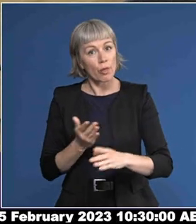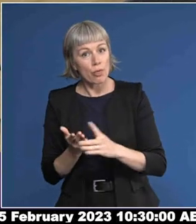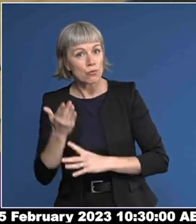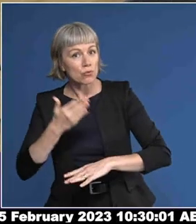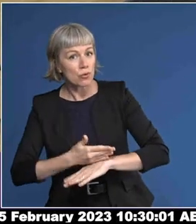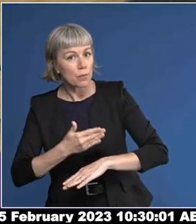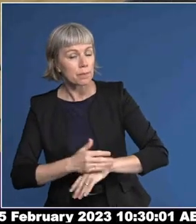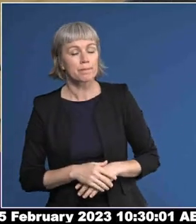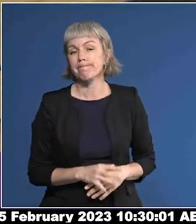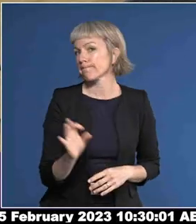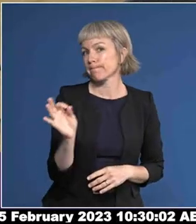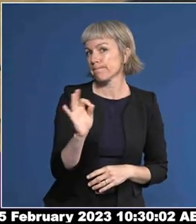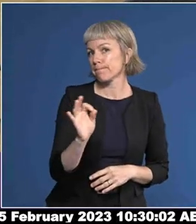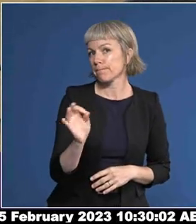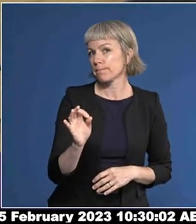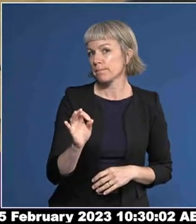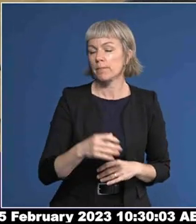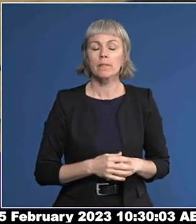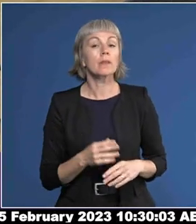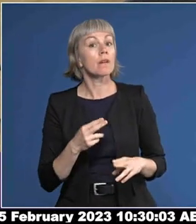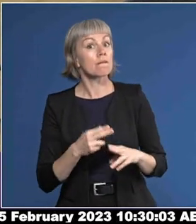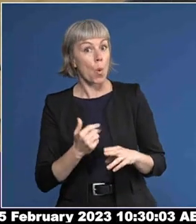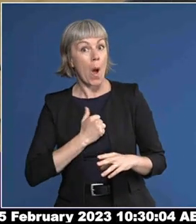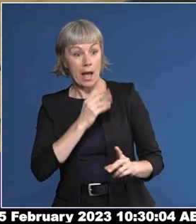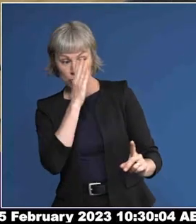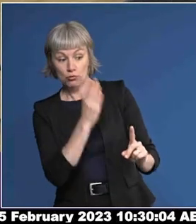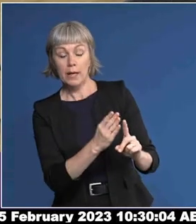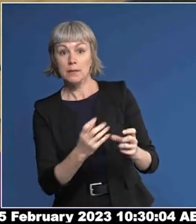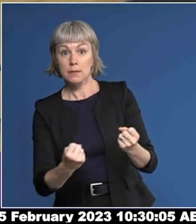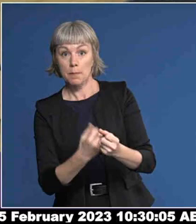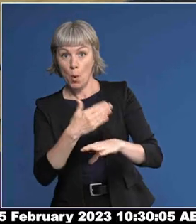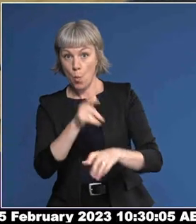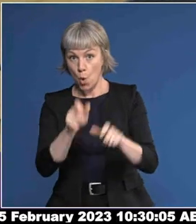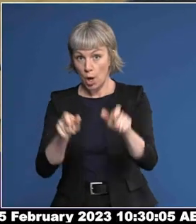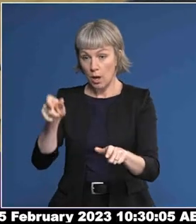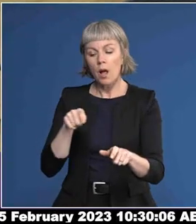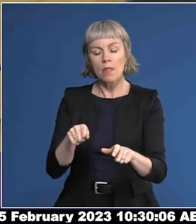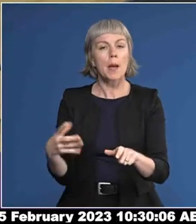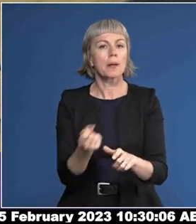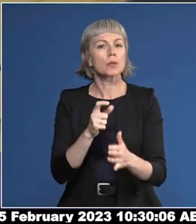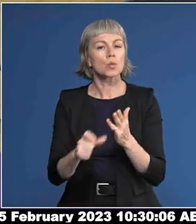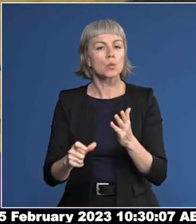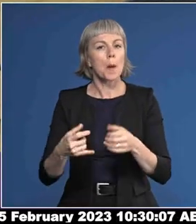You do? MS TOOHEY: For our direct support workers, yes. Yes, they have to undergo a medical assessment. Why is that?